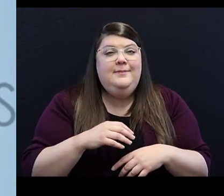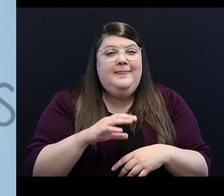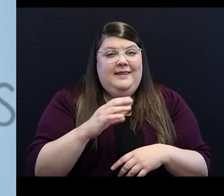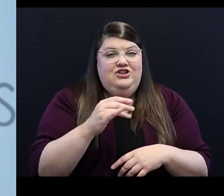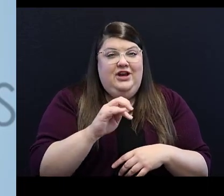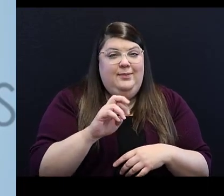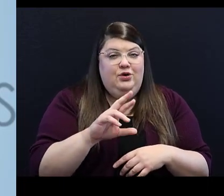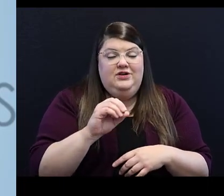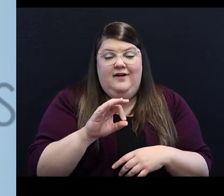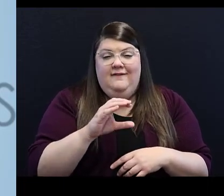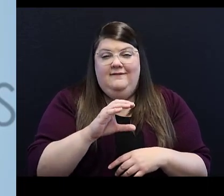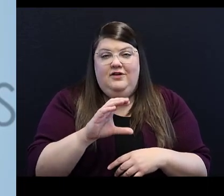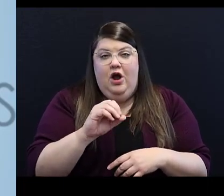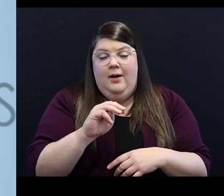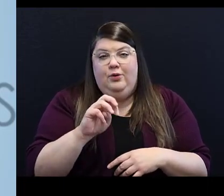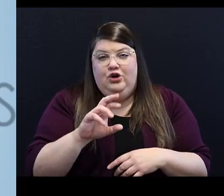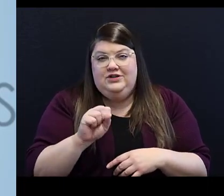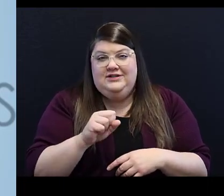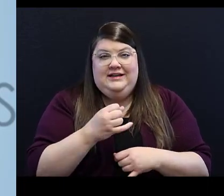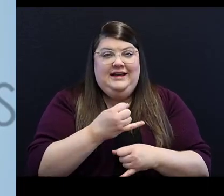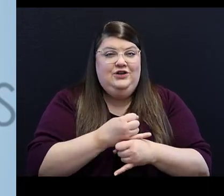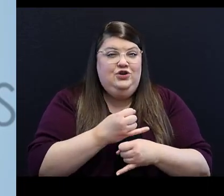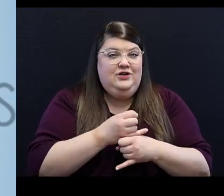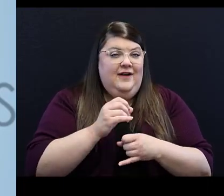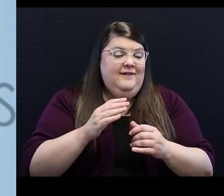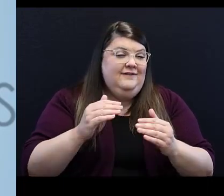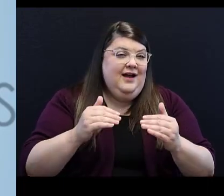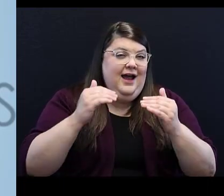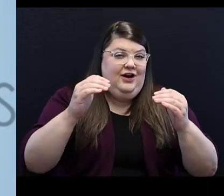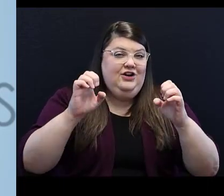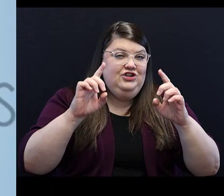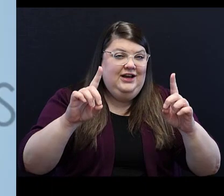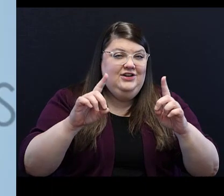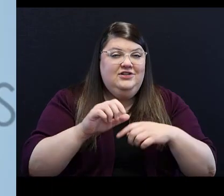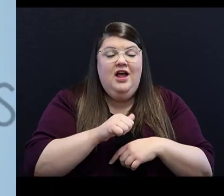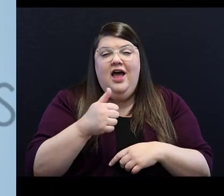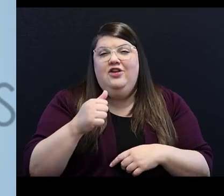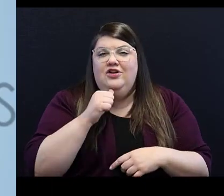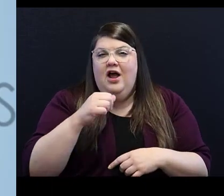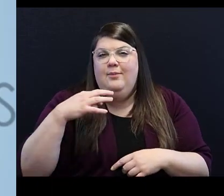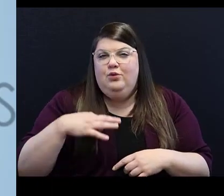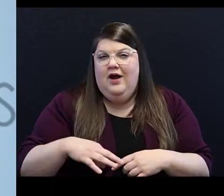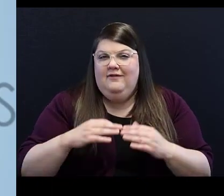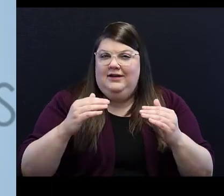higher education and other non-profit and private entities.